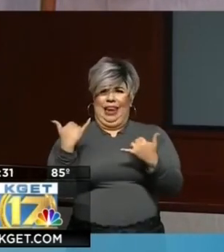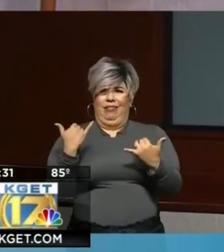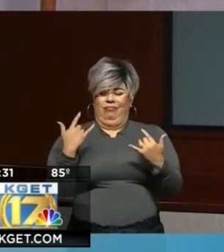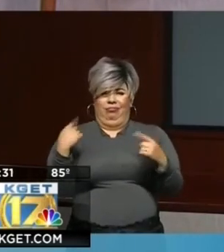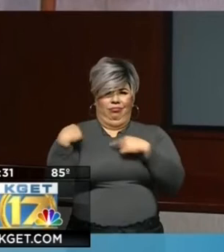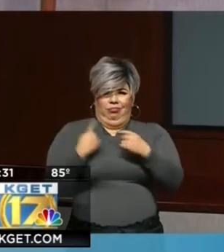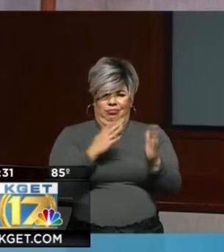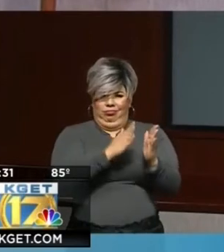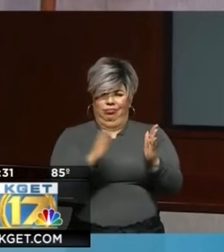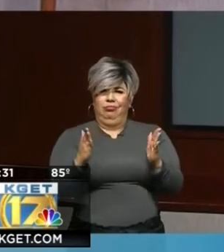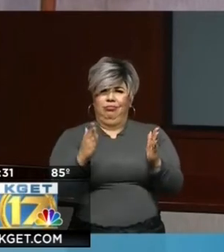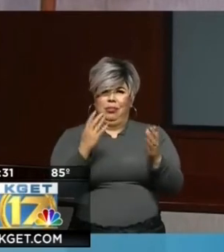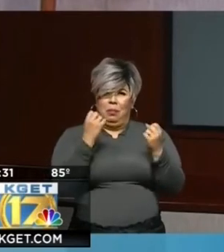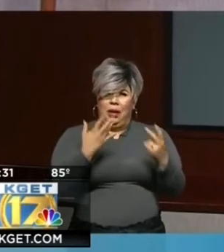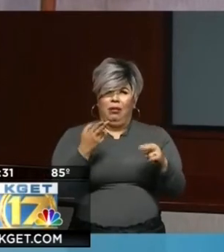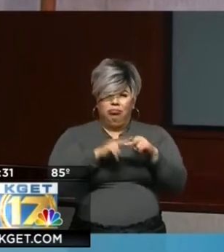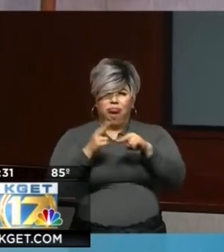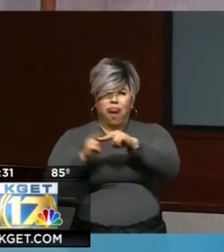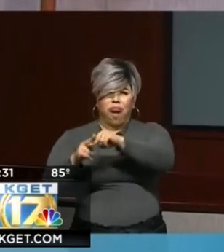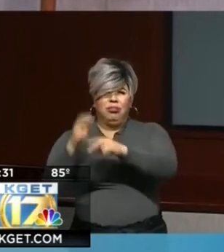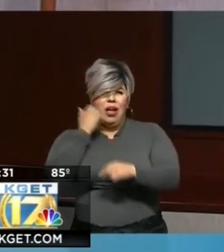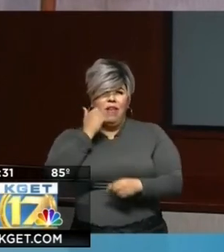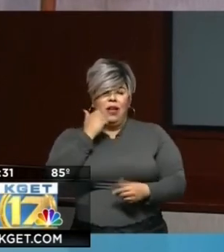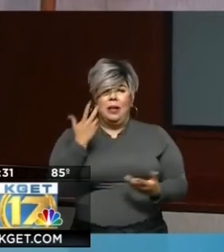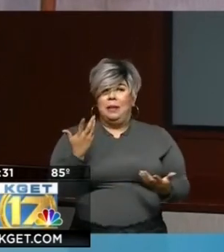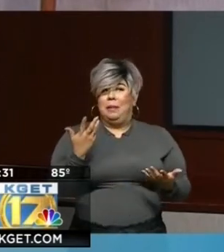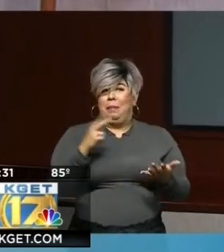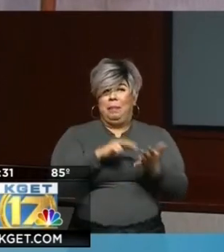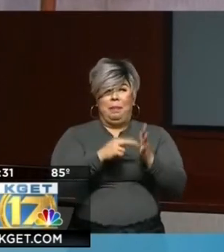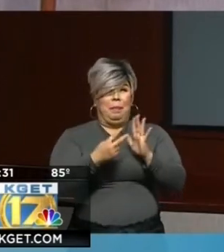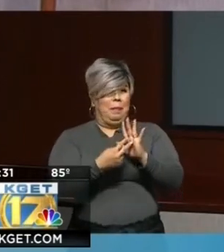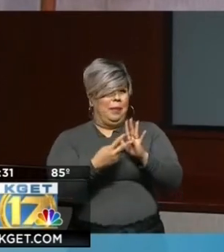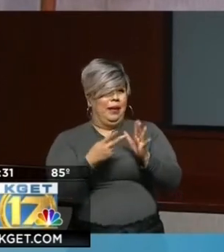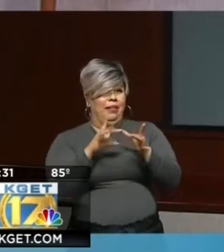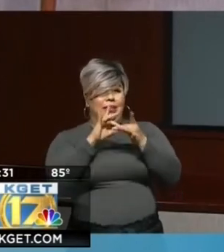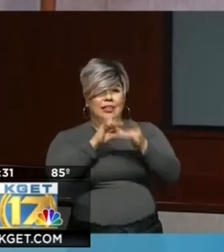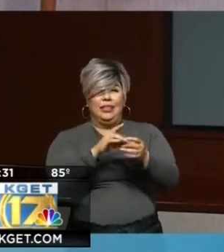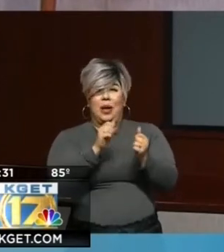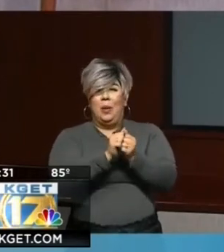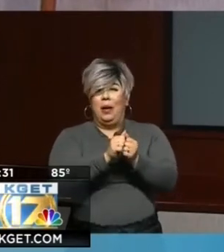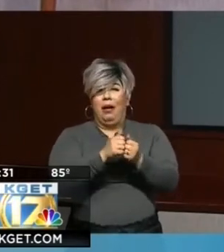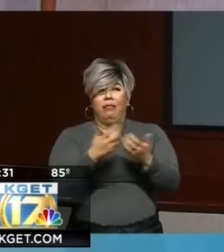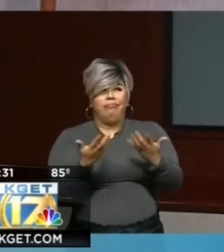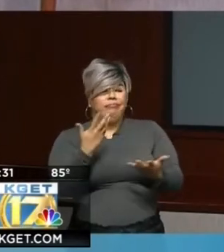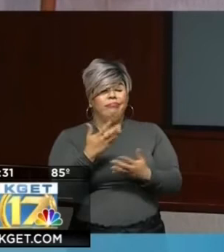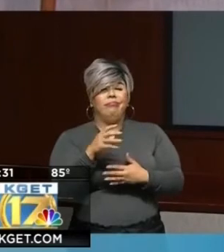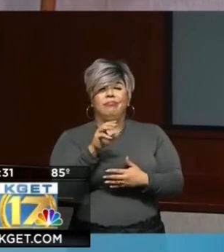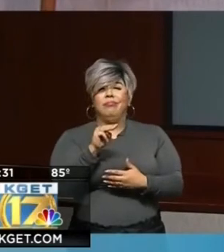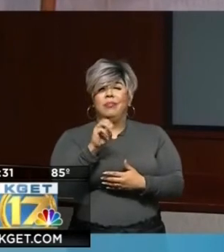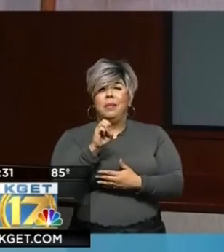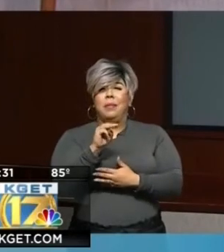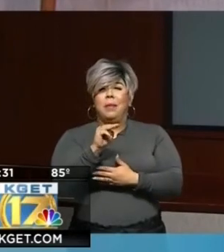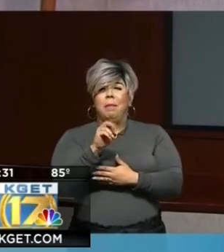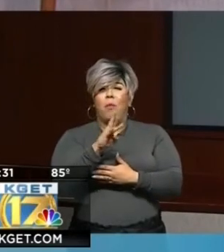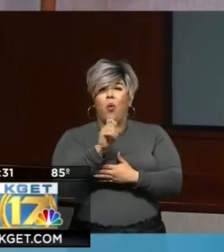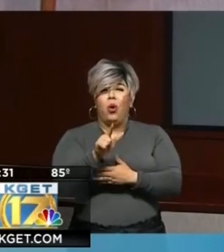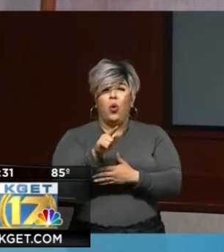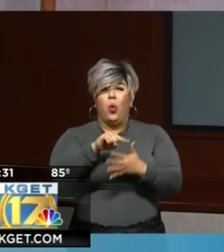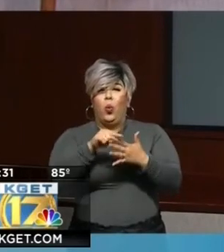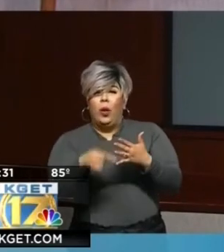A PRETTY SIGNIFICANT INCREASE HAPPENING OVER A PRETTY STEADY PERIOD OF TIME NOW.